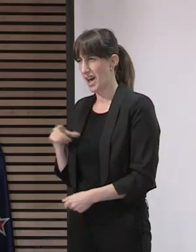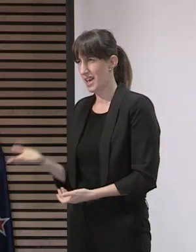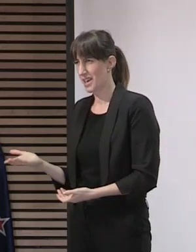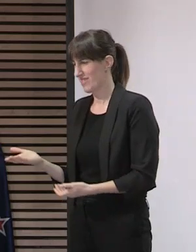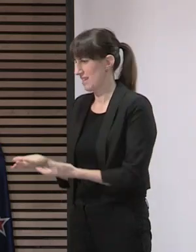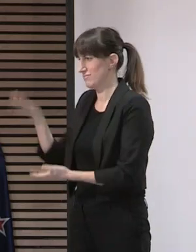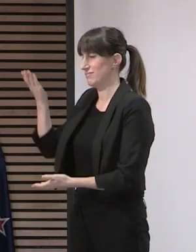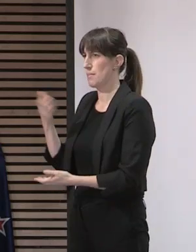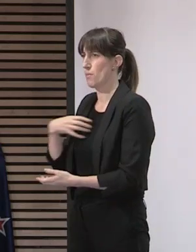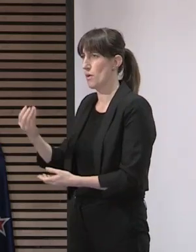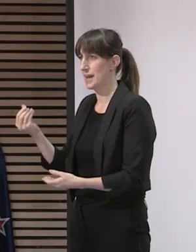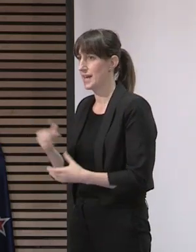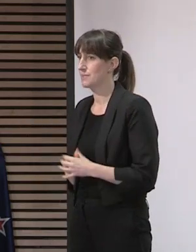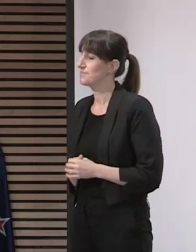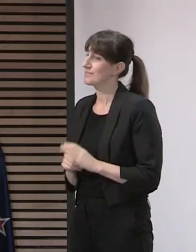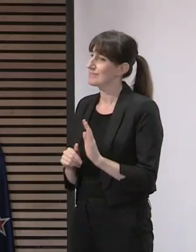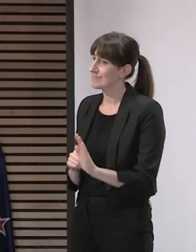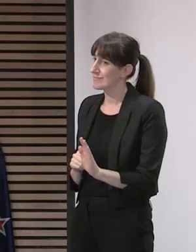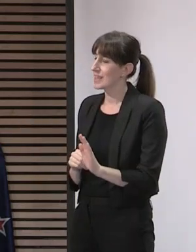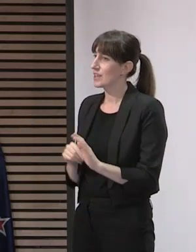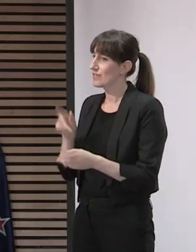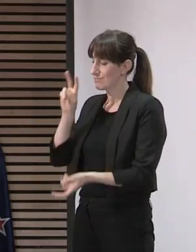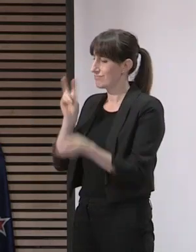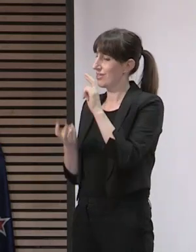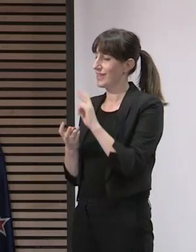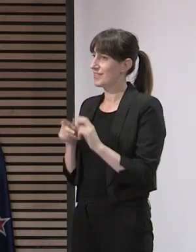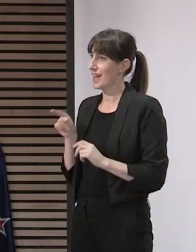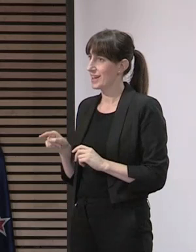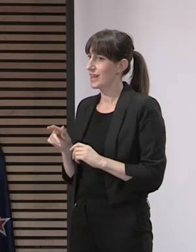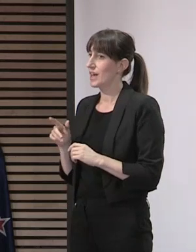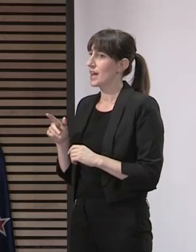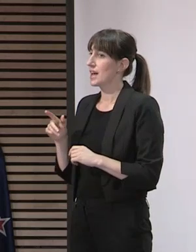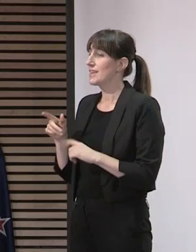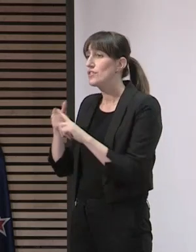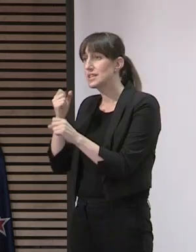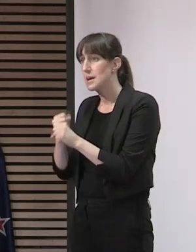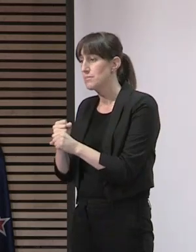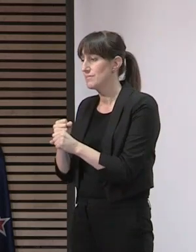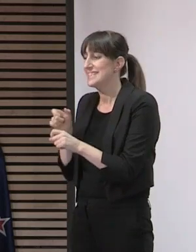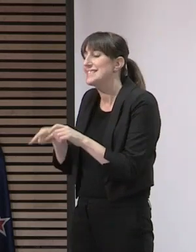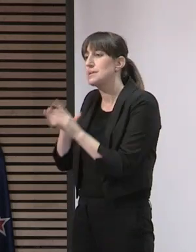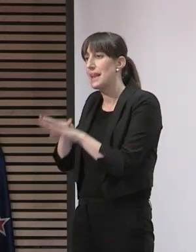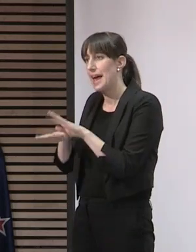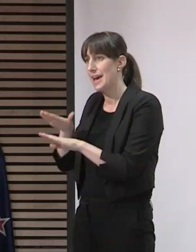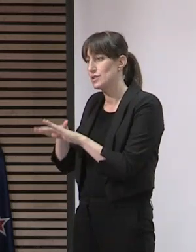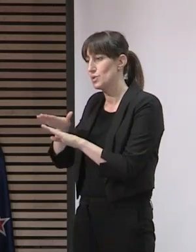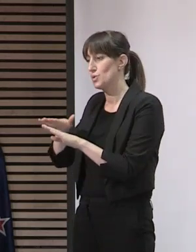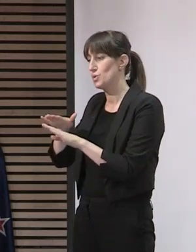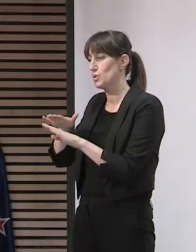have large-scale job loss - we had the same with the GFC, and